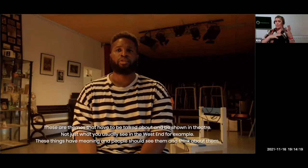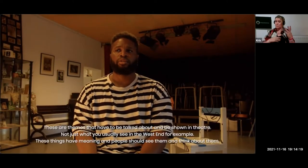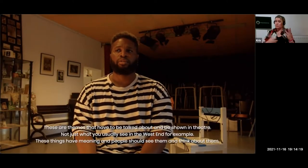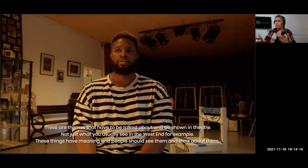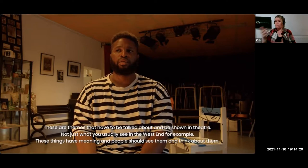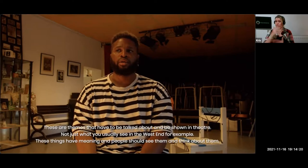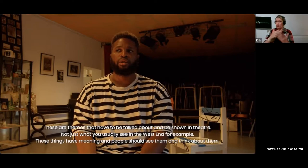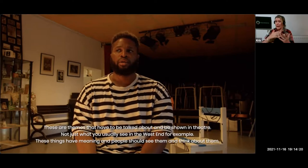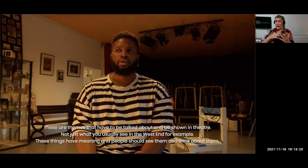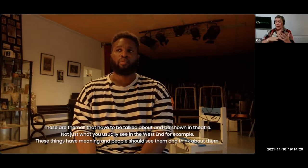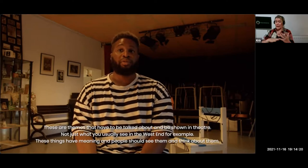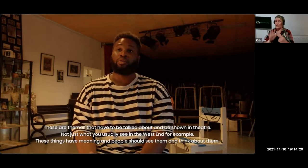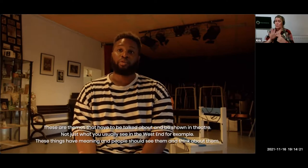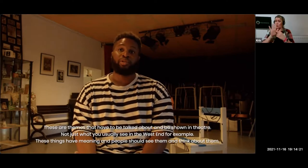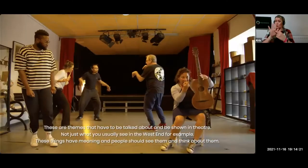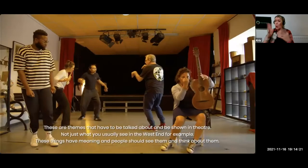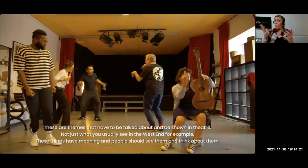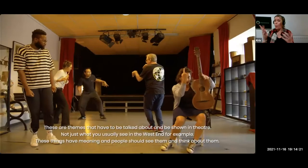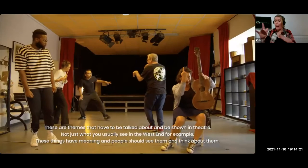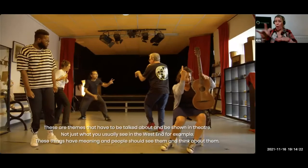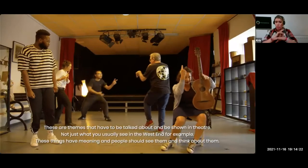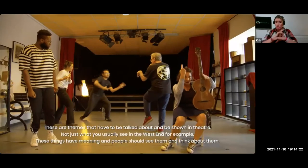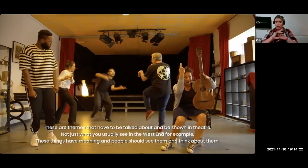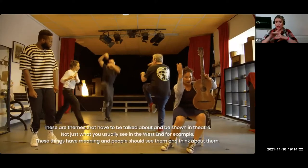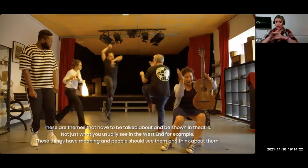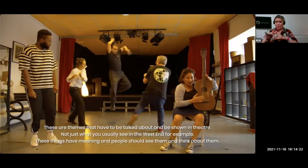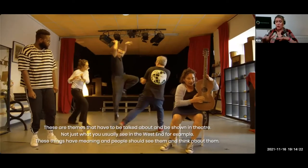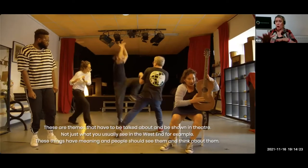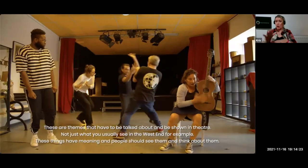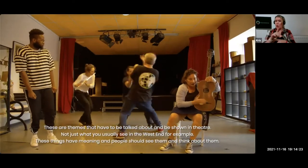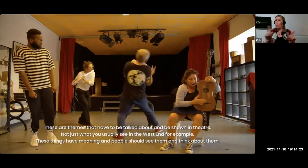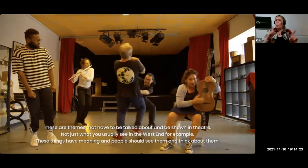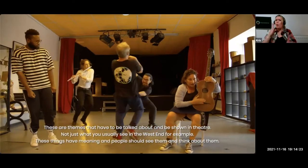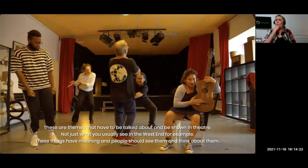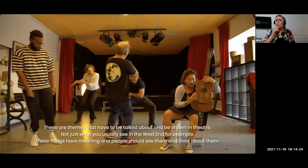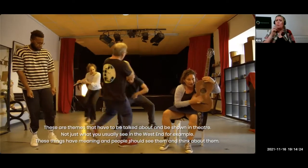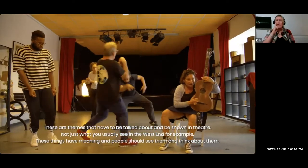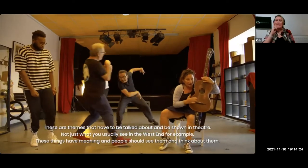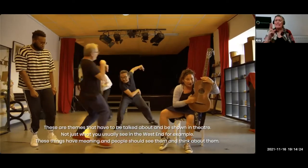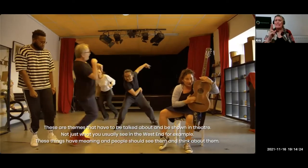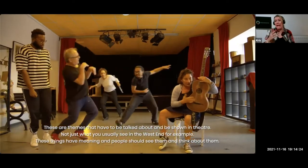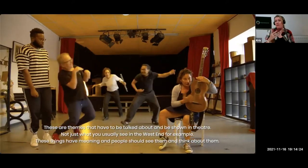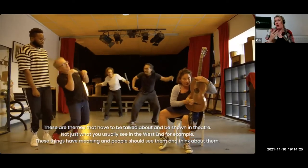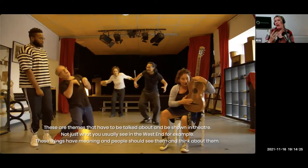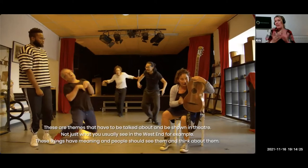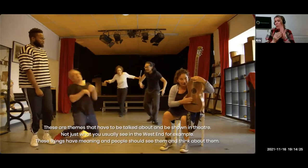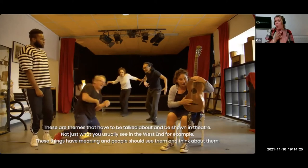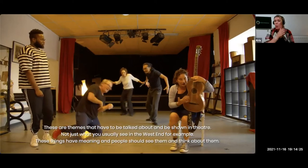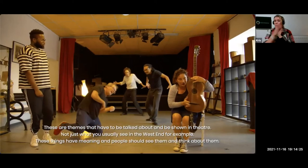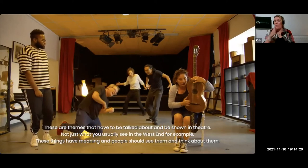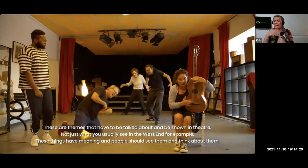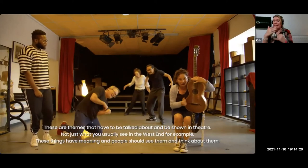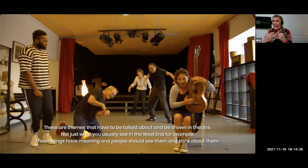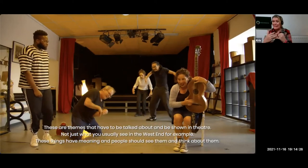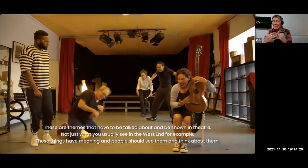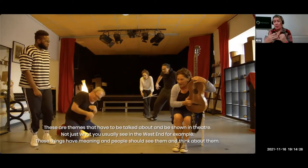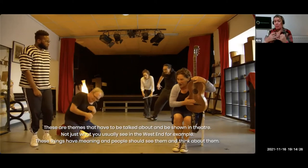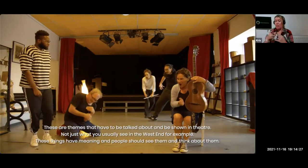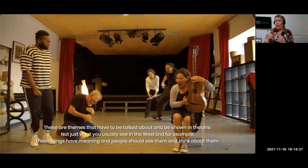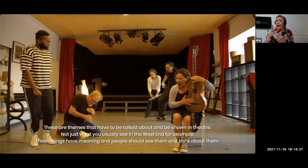language, speech and music and performance together in a way which is sort of gone a lot deeper and further than perhaps so far. So we are getting into position and presenting to you the excerpt of Oriente Plus. (Flute playing). Growing myself into you, at